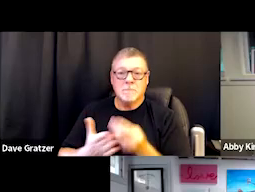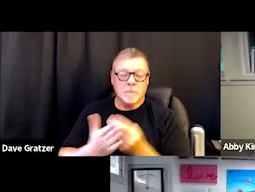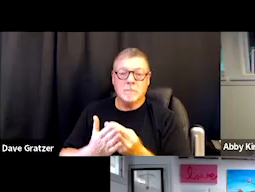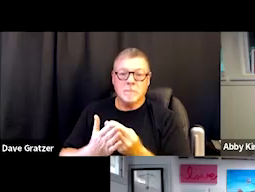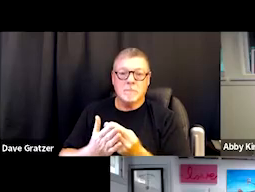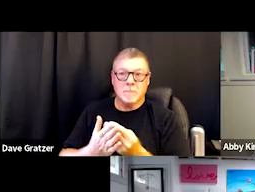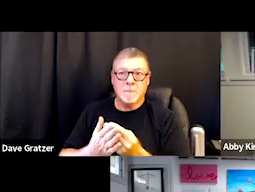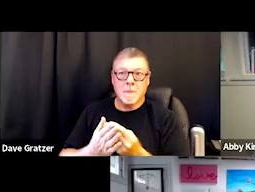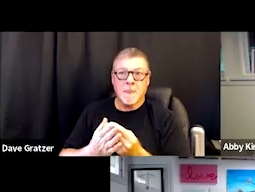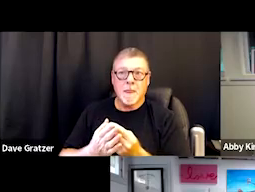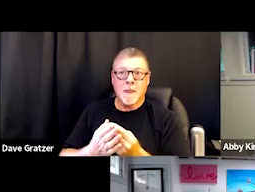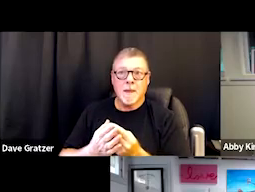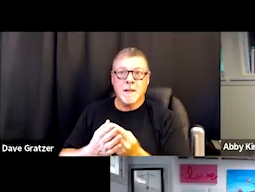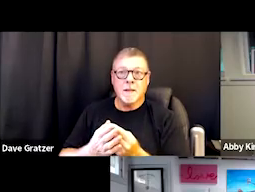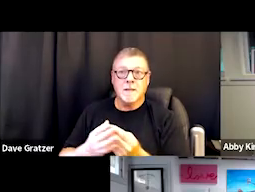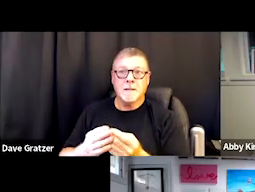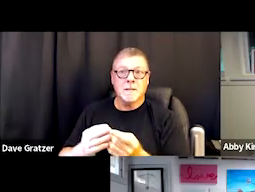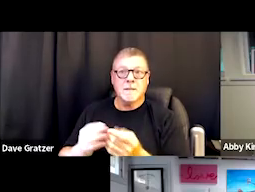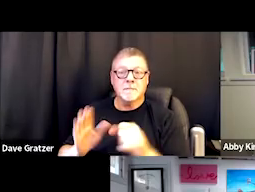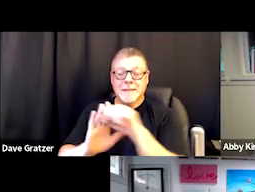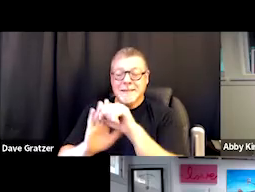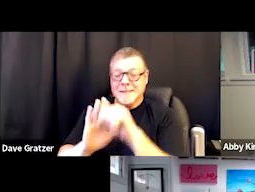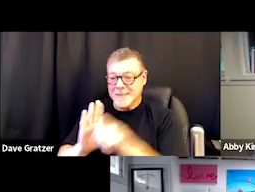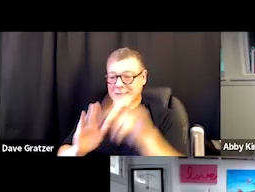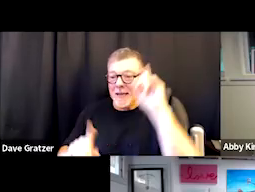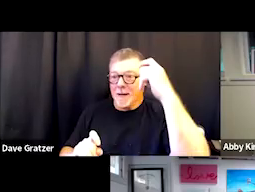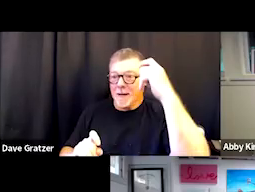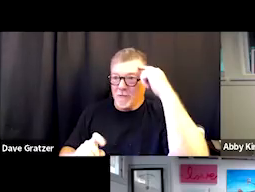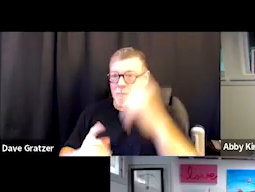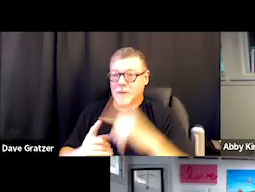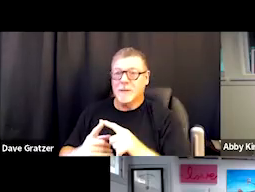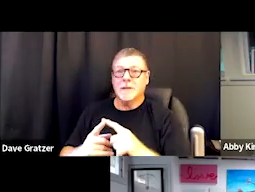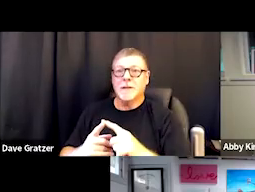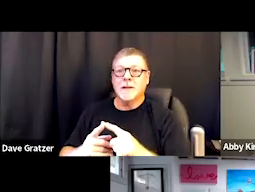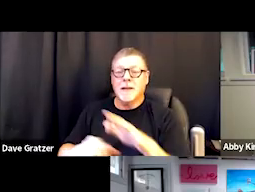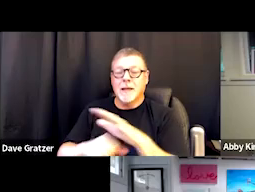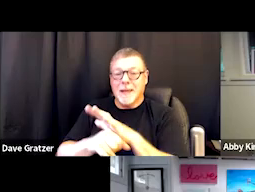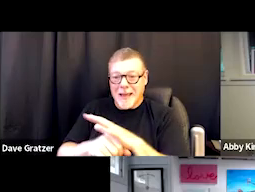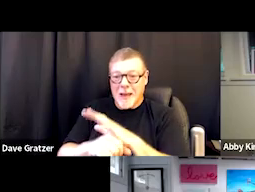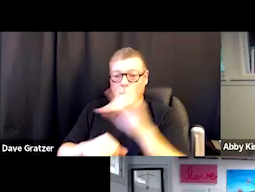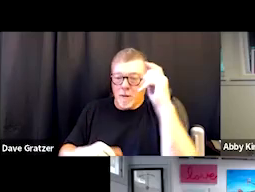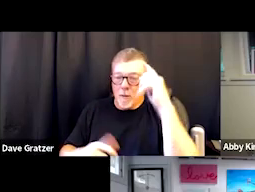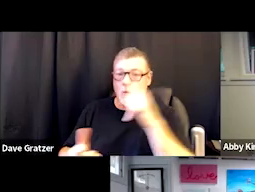Right, so it is our state governments, our county governments who are providing services